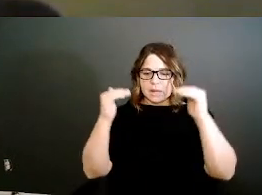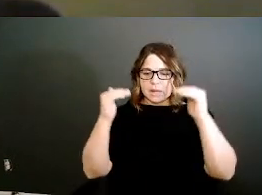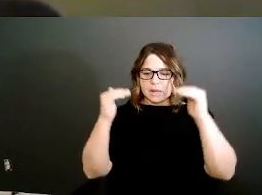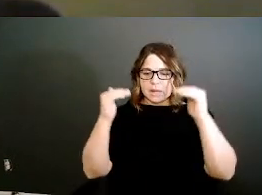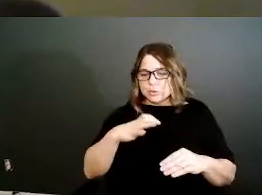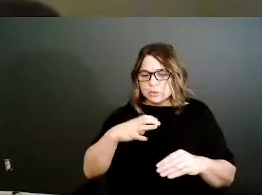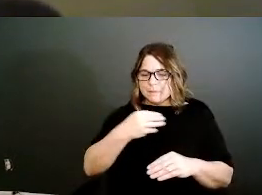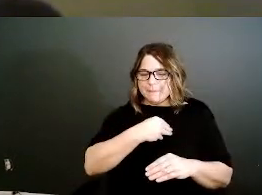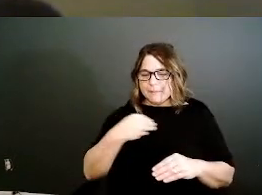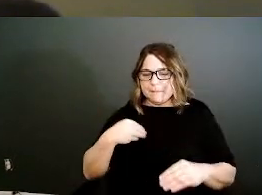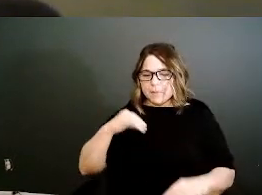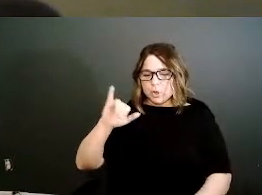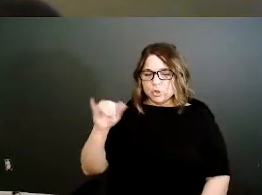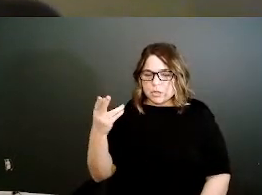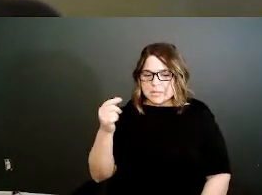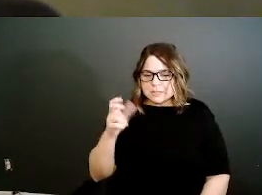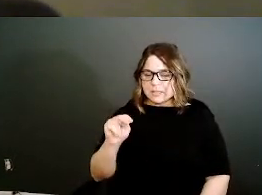SO, THIS IS AN AMENDMENT FOR $30,000 WITHIN THE CLERK'S